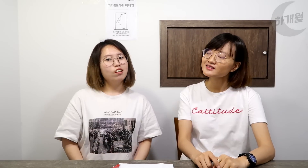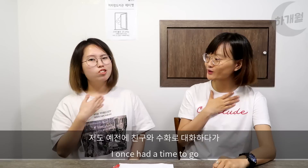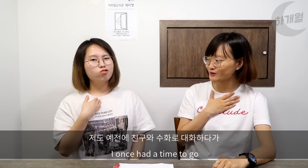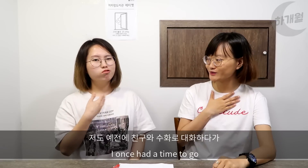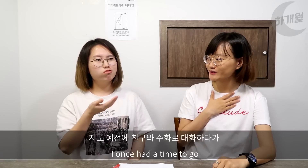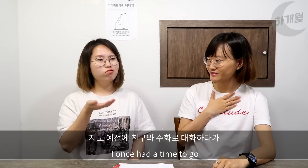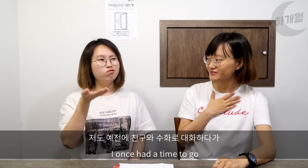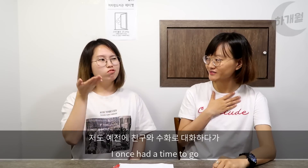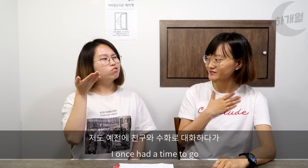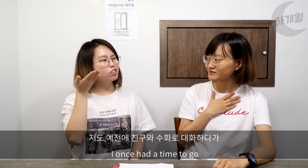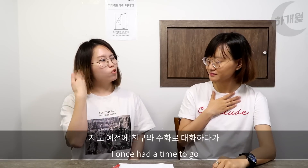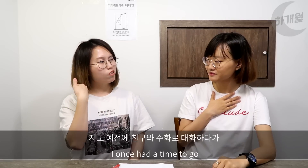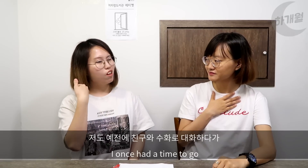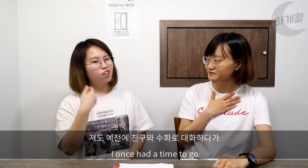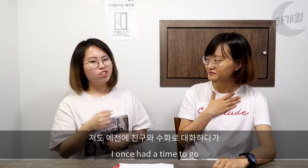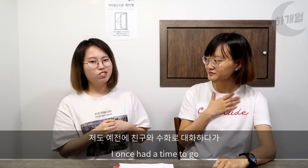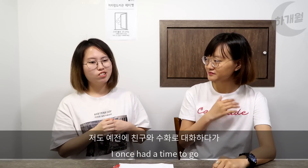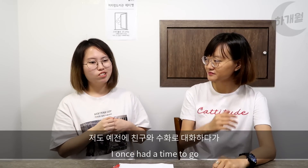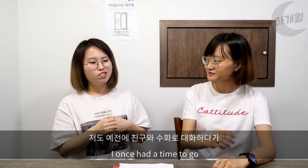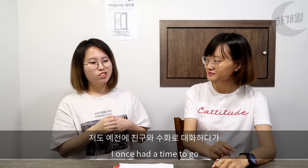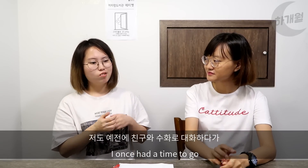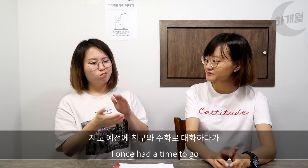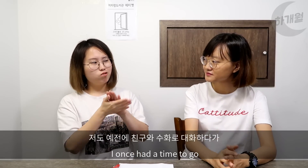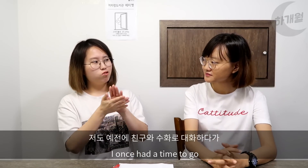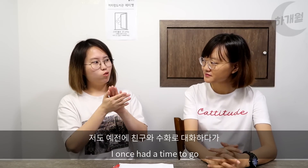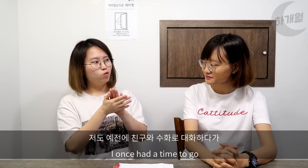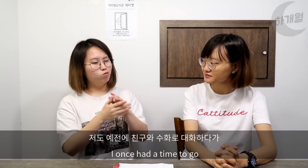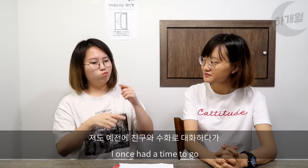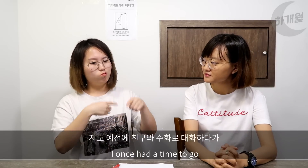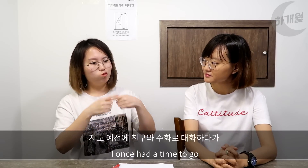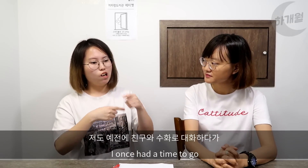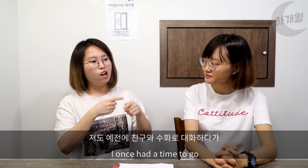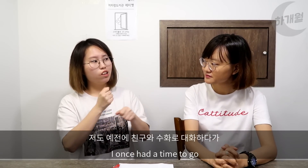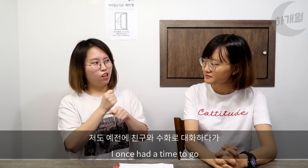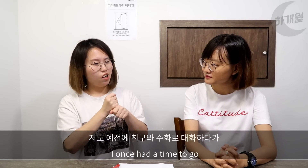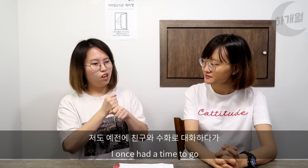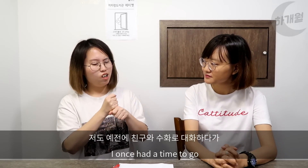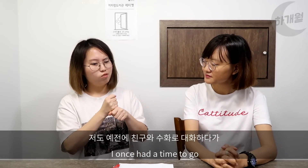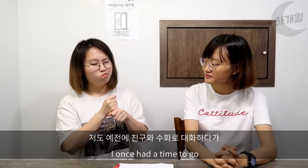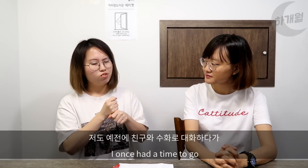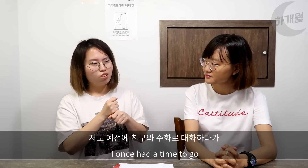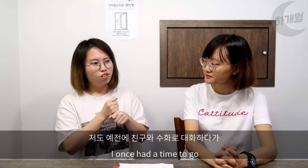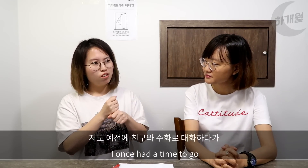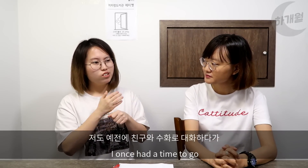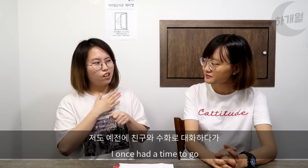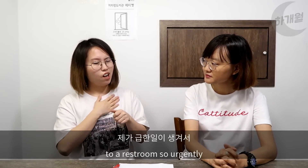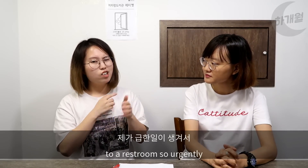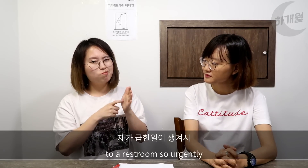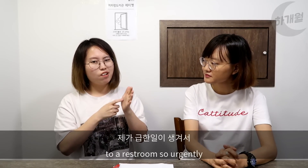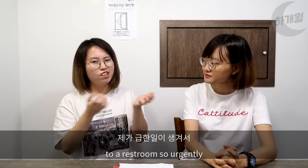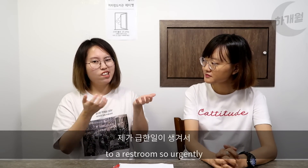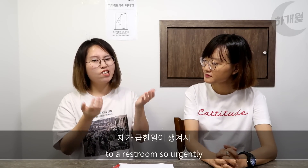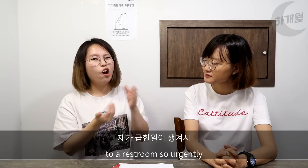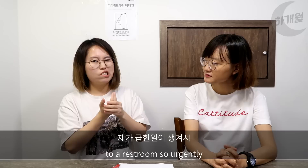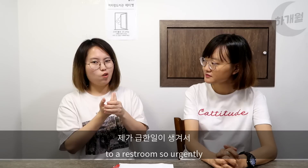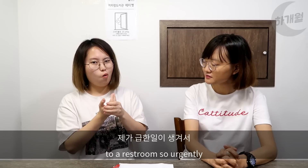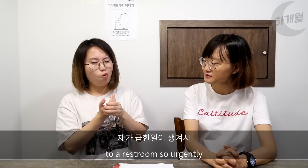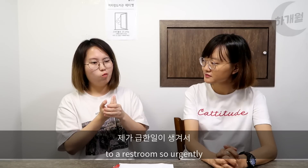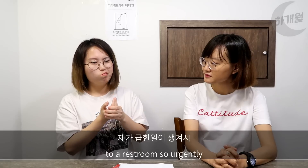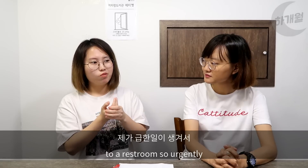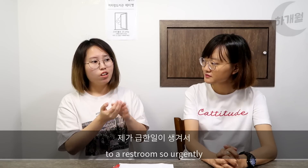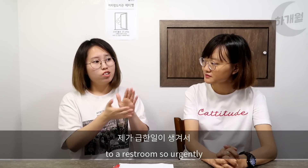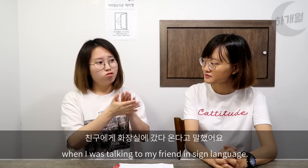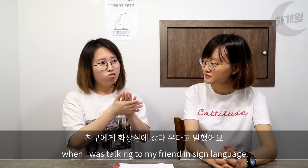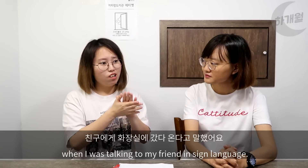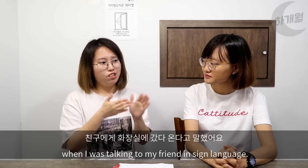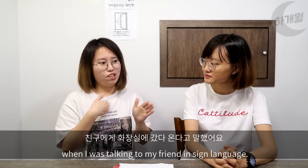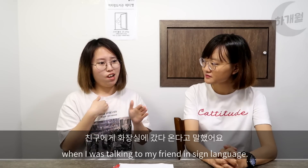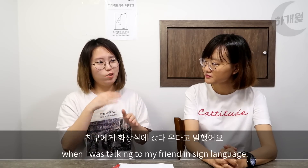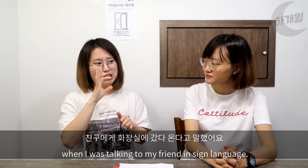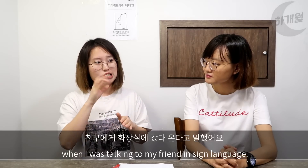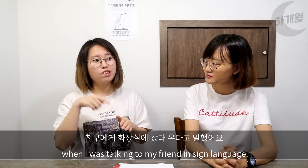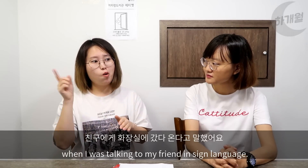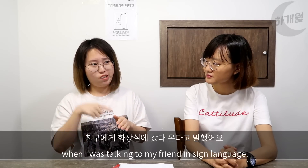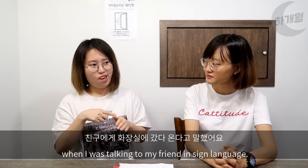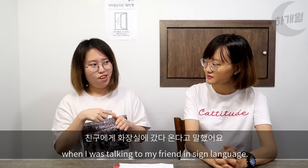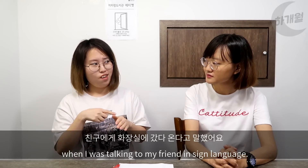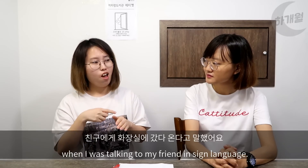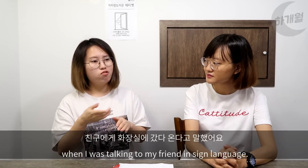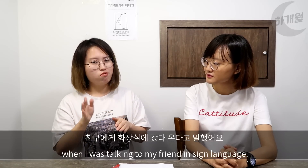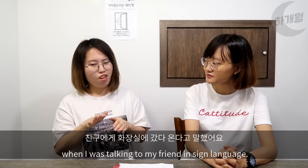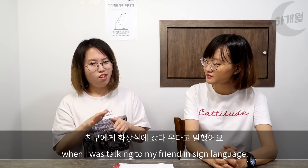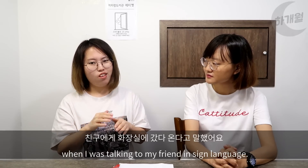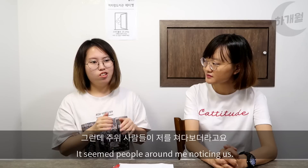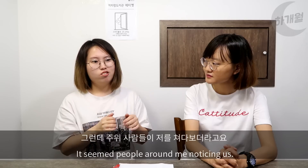I once had a time to go to a restroom so urgently when I was talking to my friend in sign language.